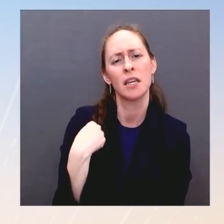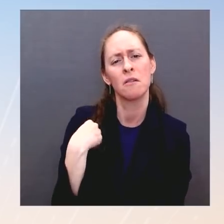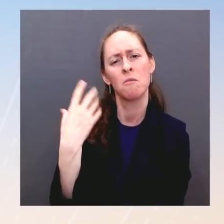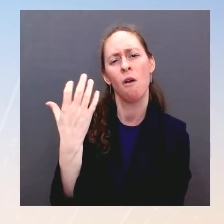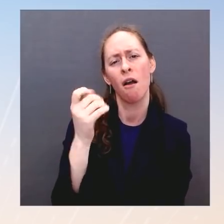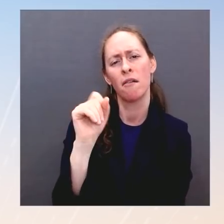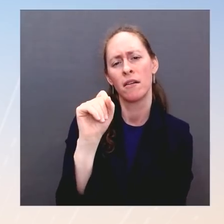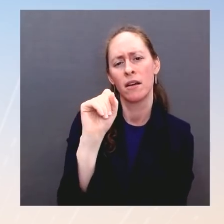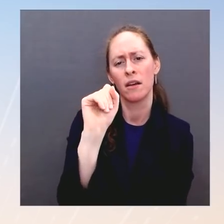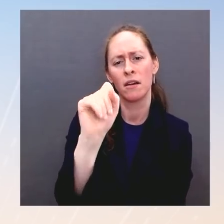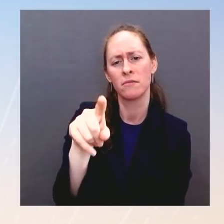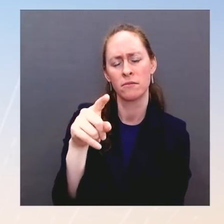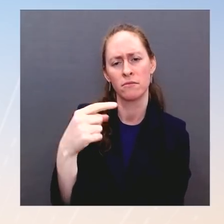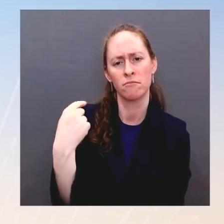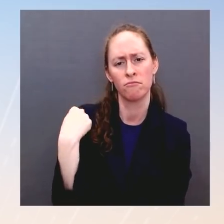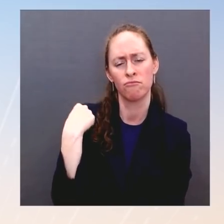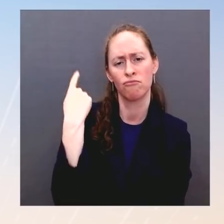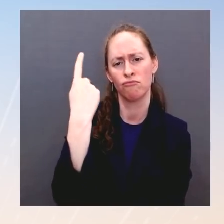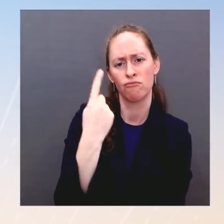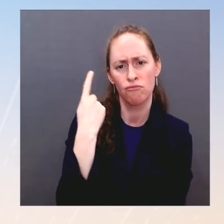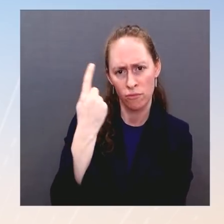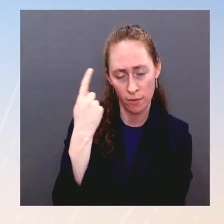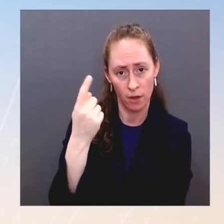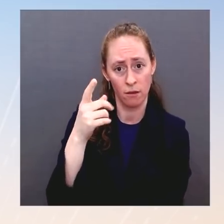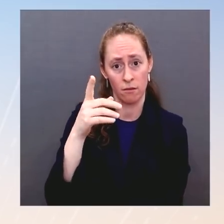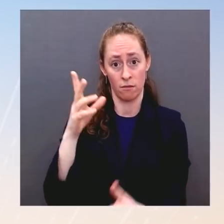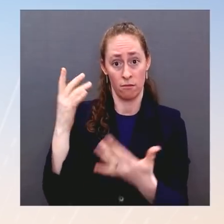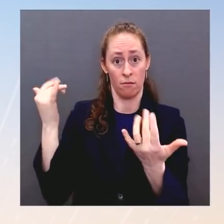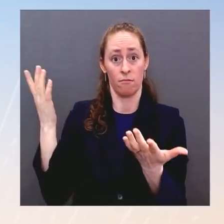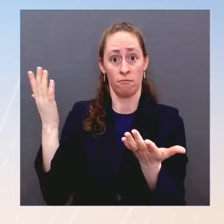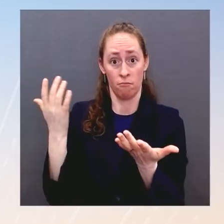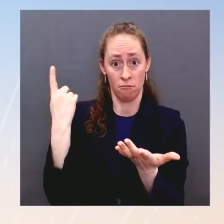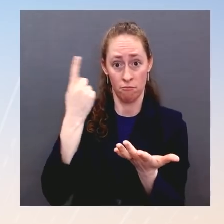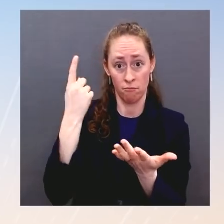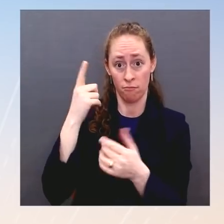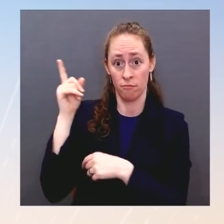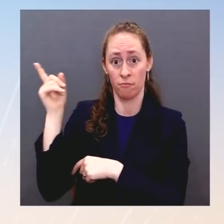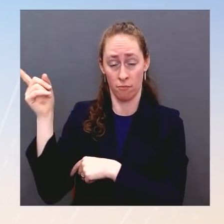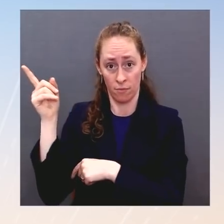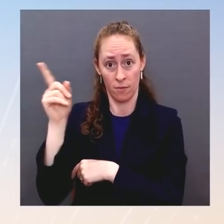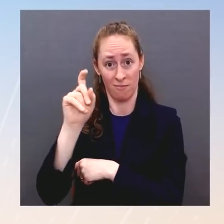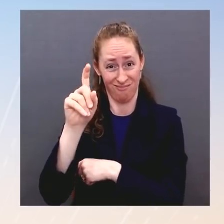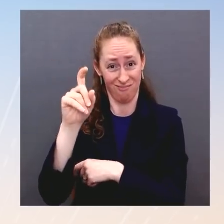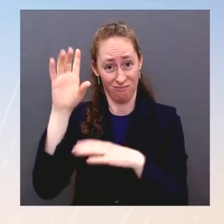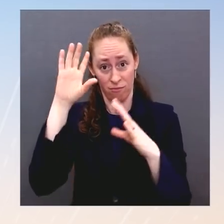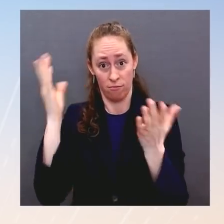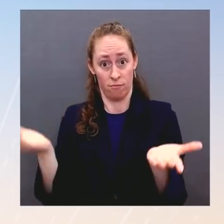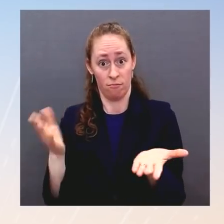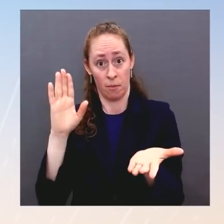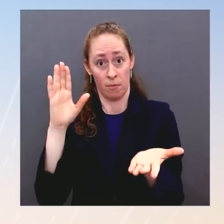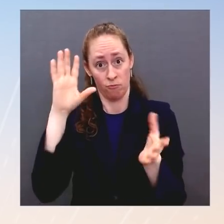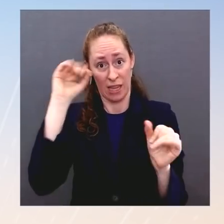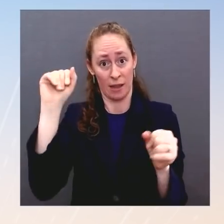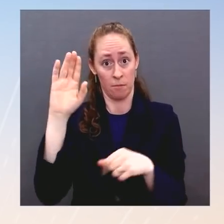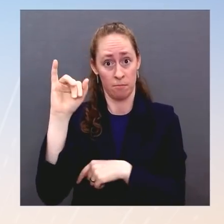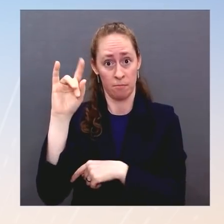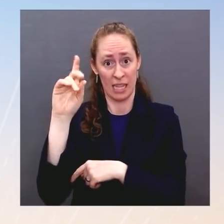or attempt to capture him or to physically harm him? Ms. Psaki: Do we have a warning to them? The Press: A warning to Russia, yes -- specifically regarding the head of state.